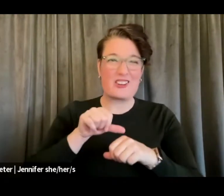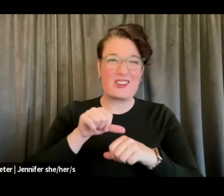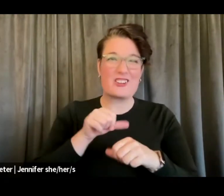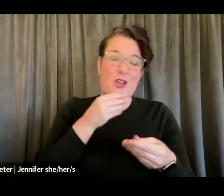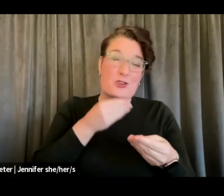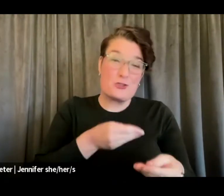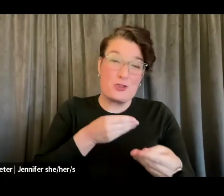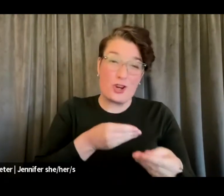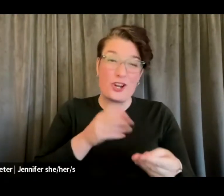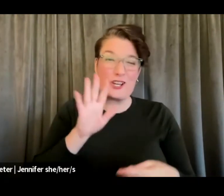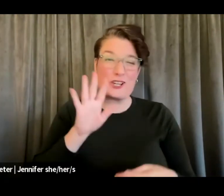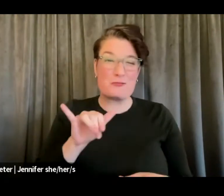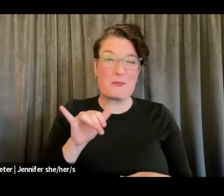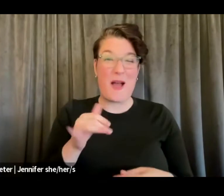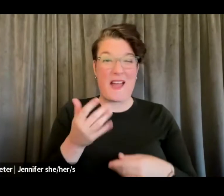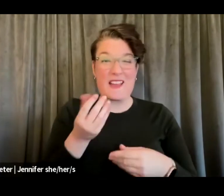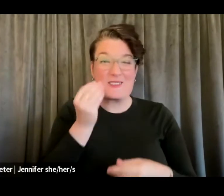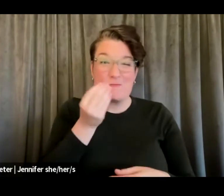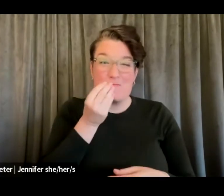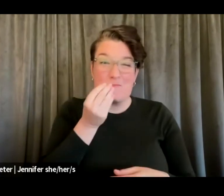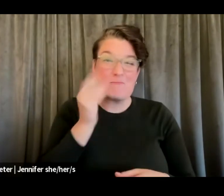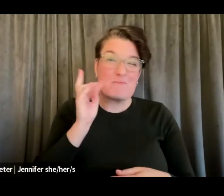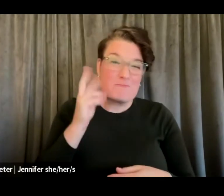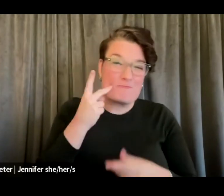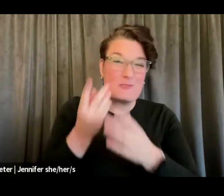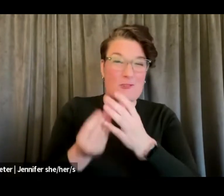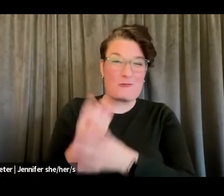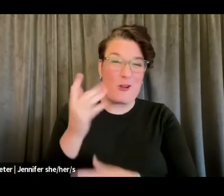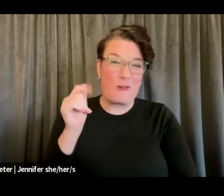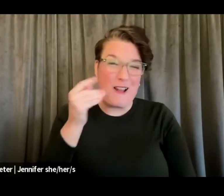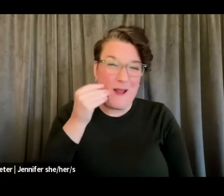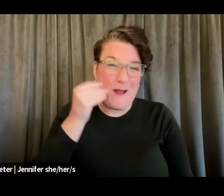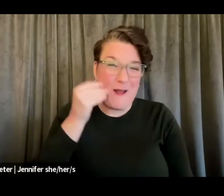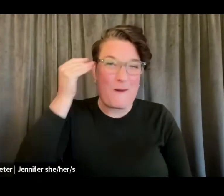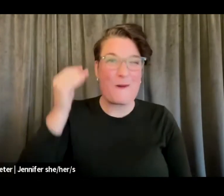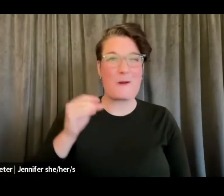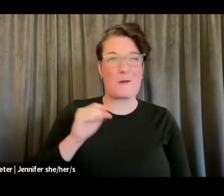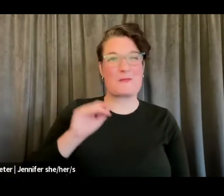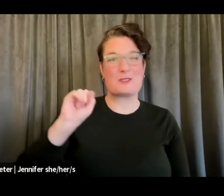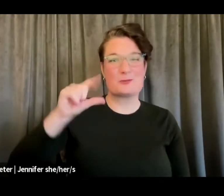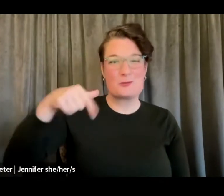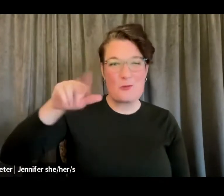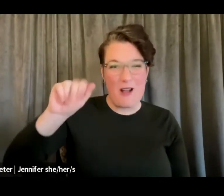nourished by home grown squash, apples, collards radishes,